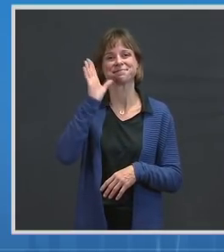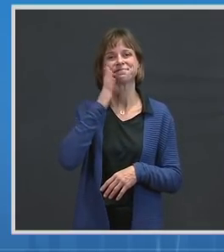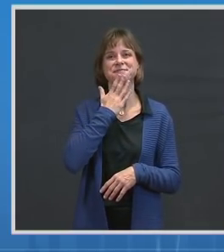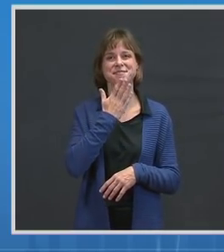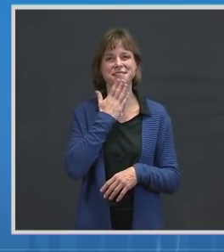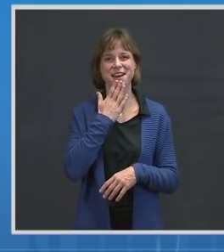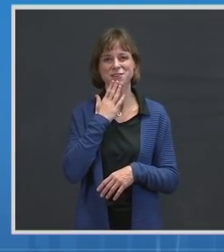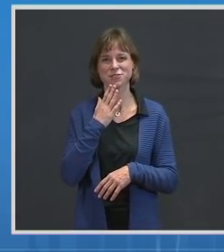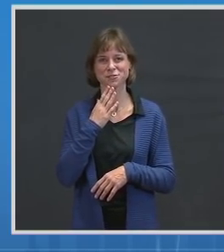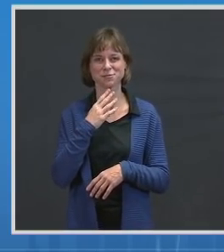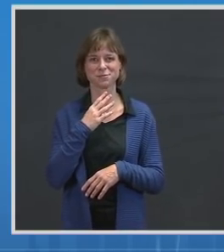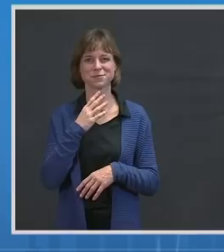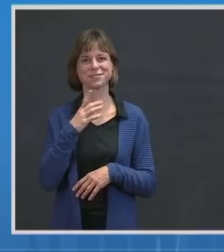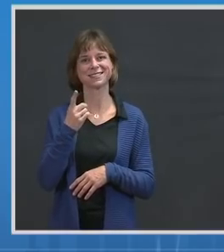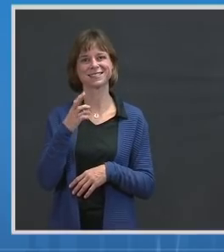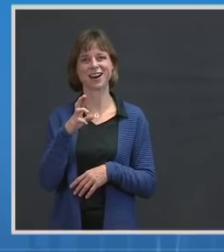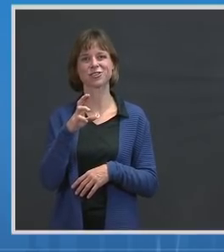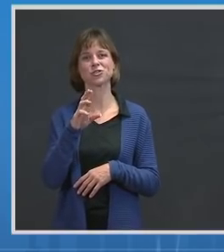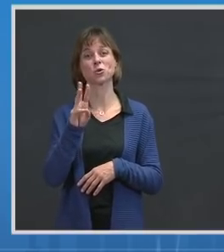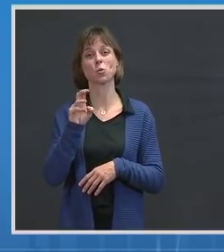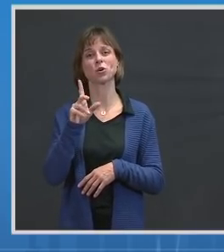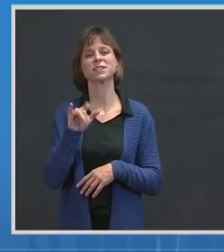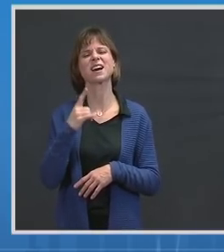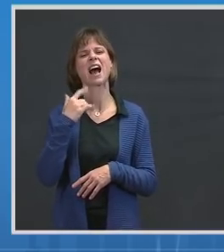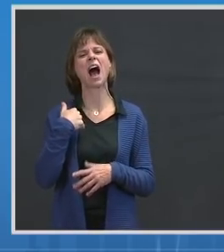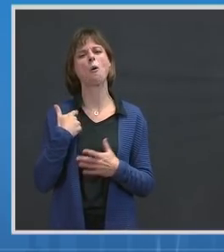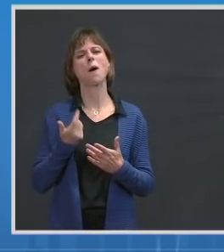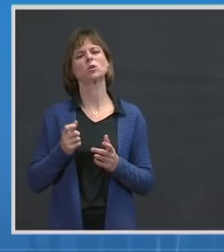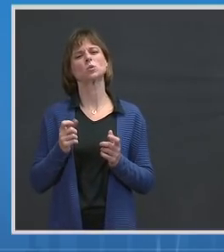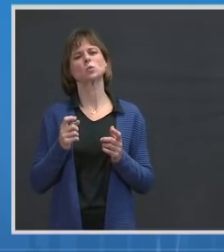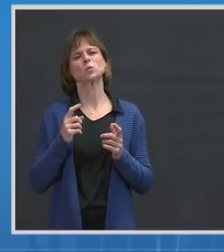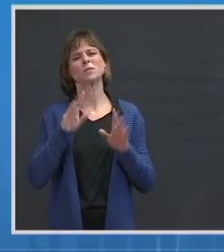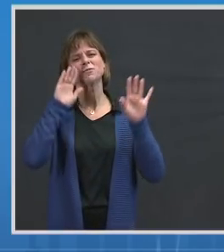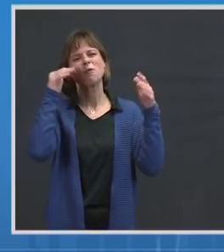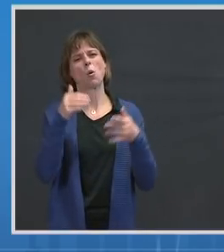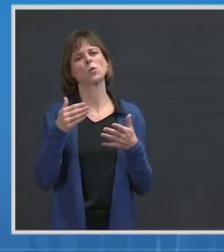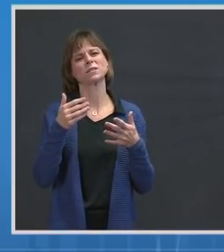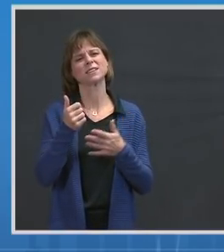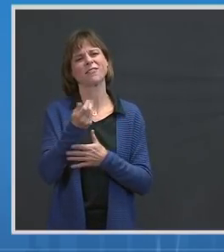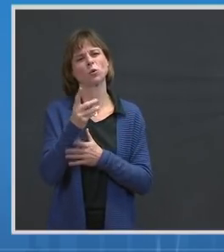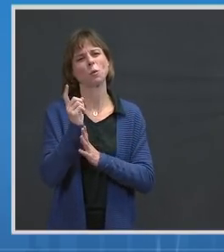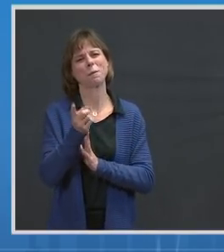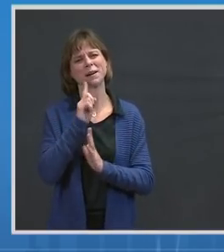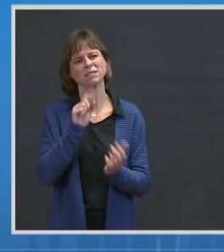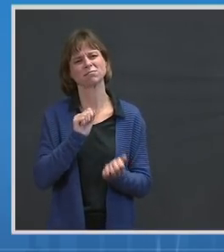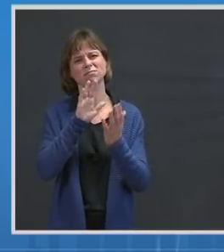I'd like to spend the next couple of minutes addressing an issue that we have been asked about continually